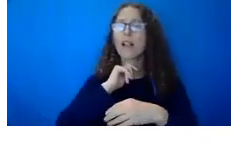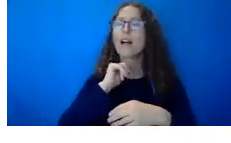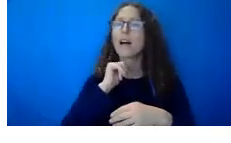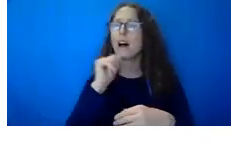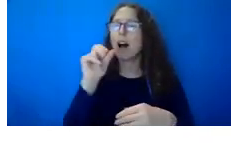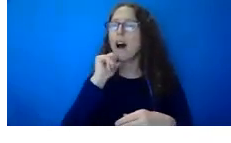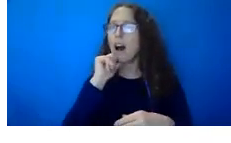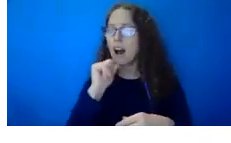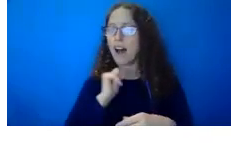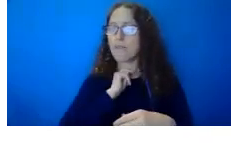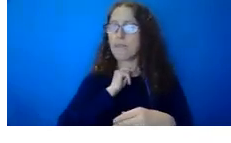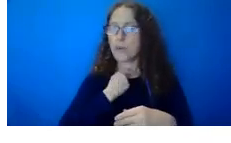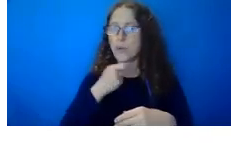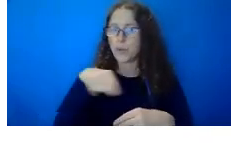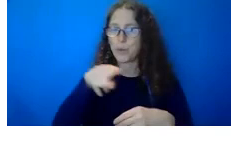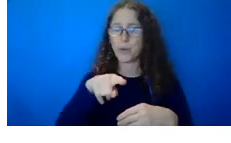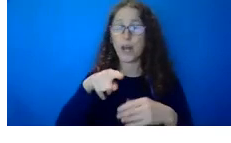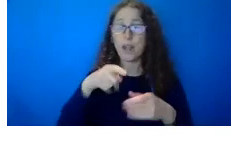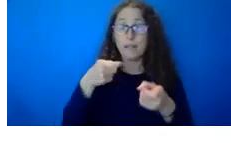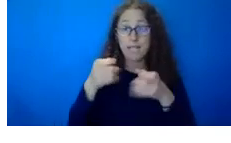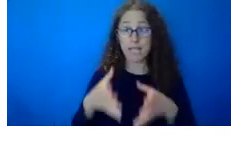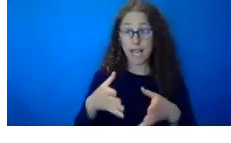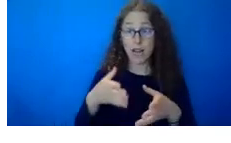NEED TO SPEAK AT ANY POINT, WHETHER FOR QUESTIONS, ANSWERS